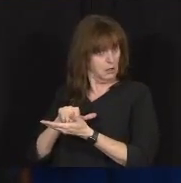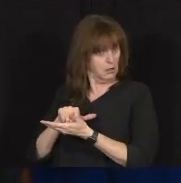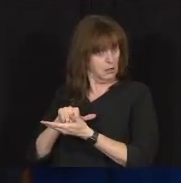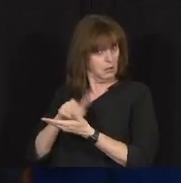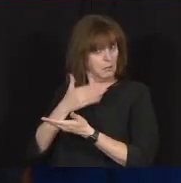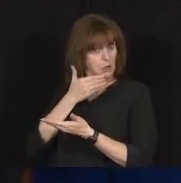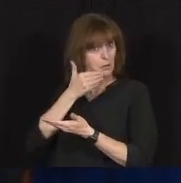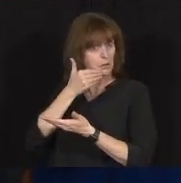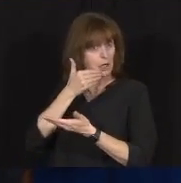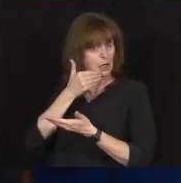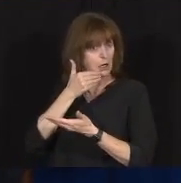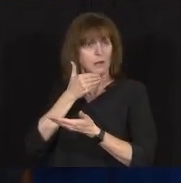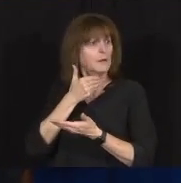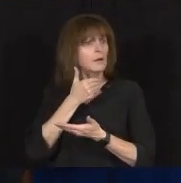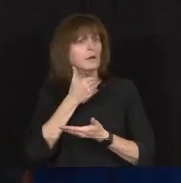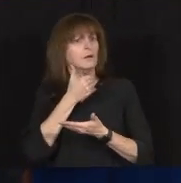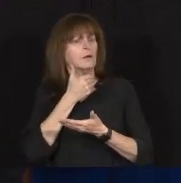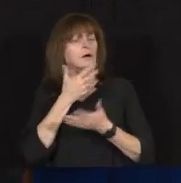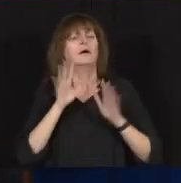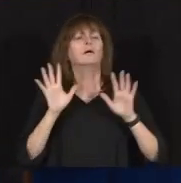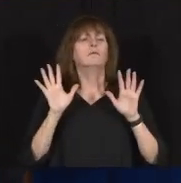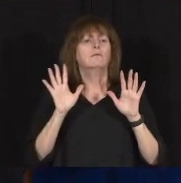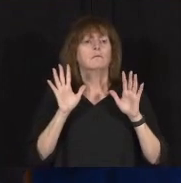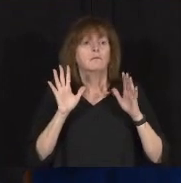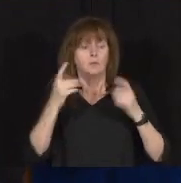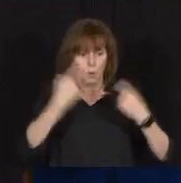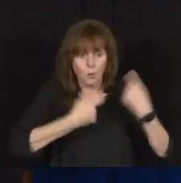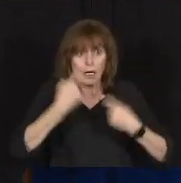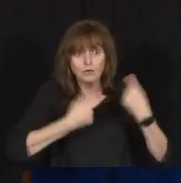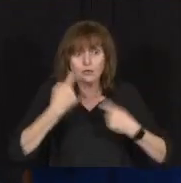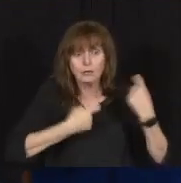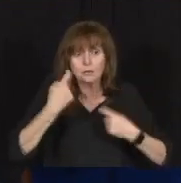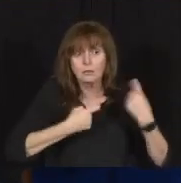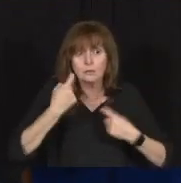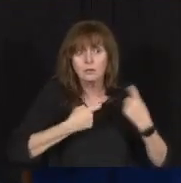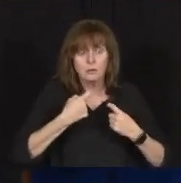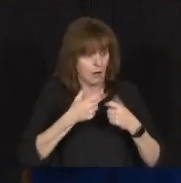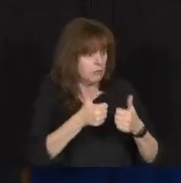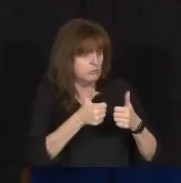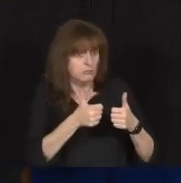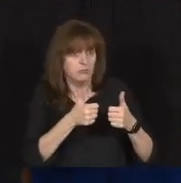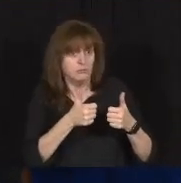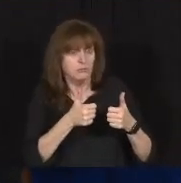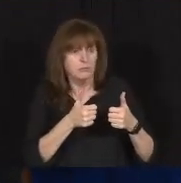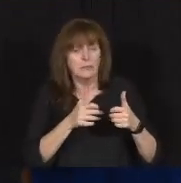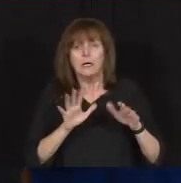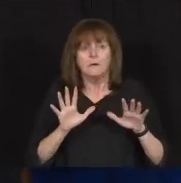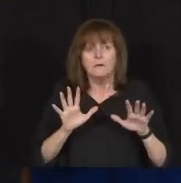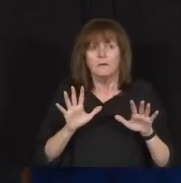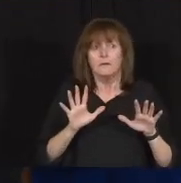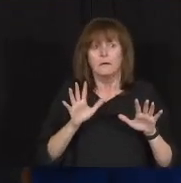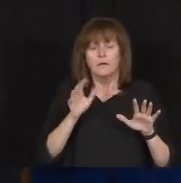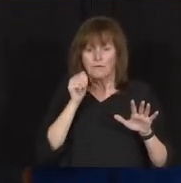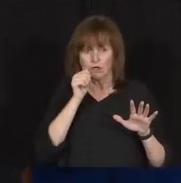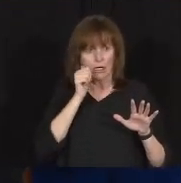e have people donating every single day. B ut if you're asking me, is